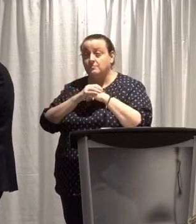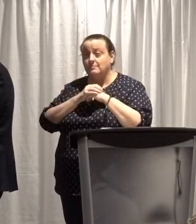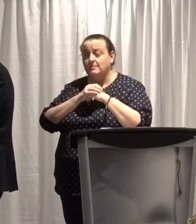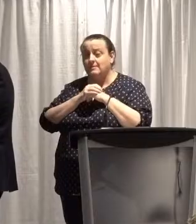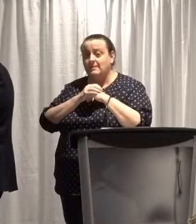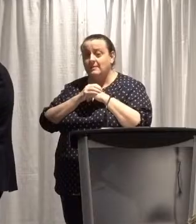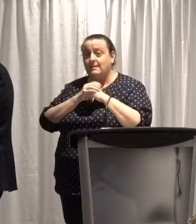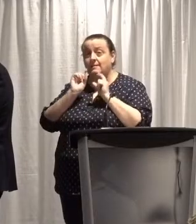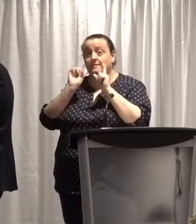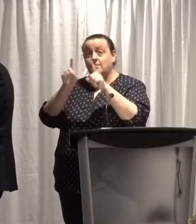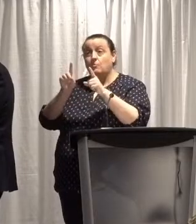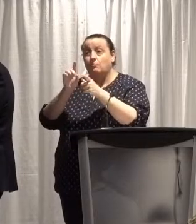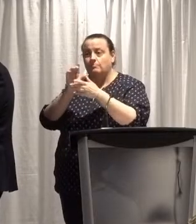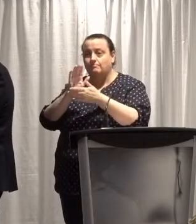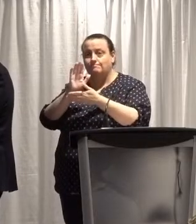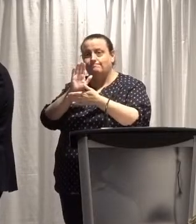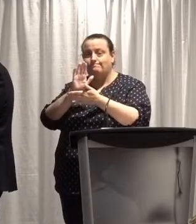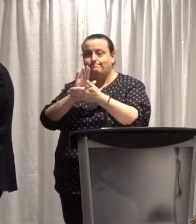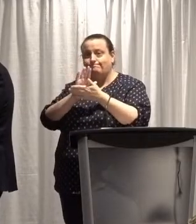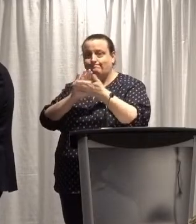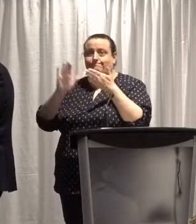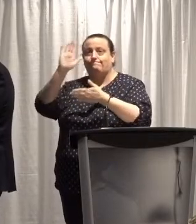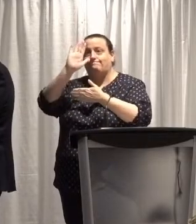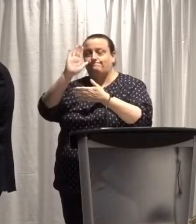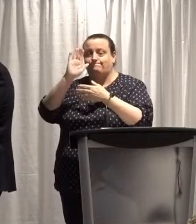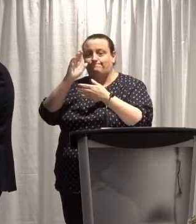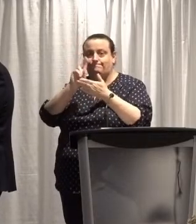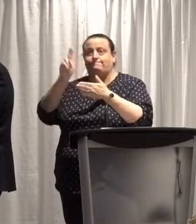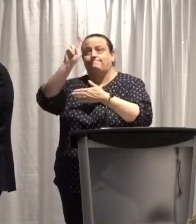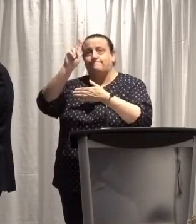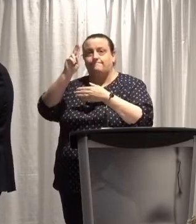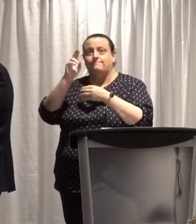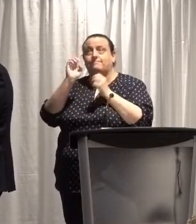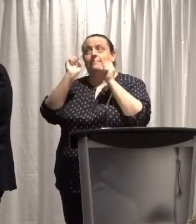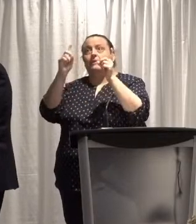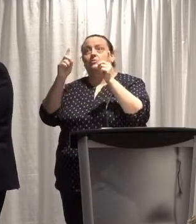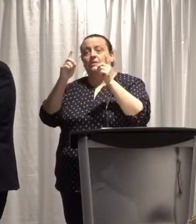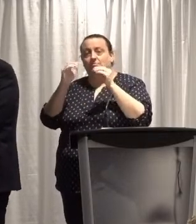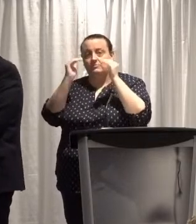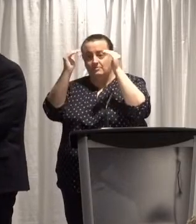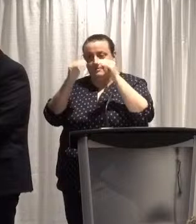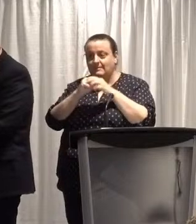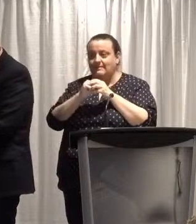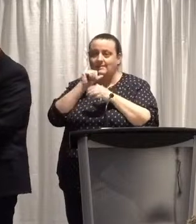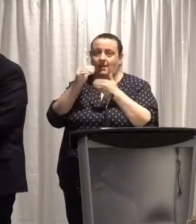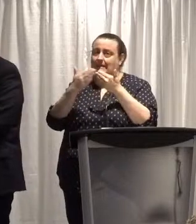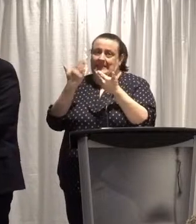POST SECONDARY EDUCATION IS NOT EXACTLY EASY, PER SE,